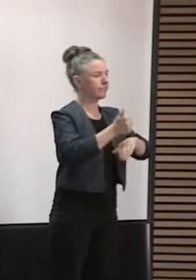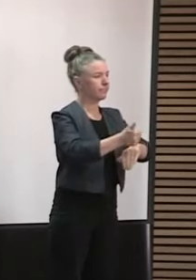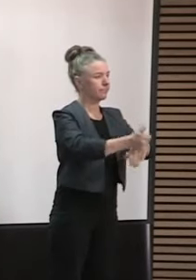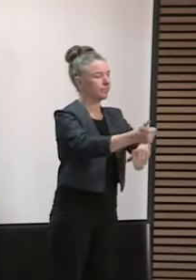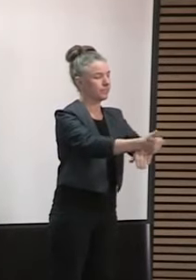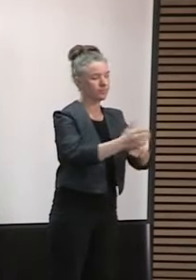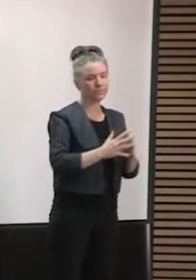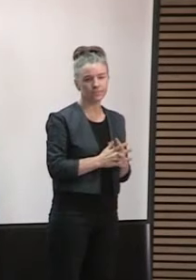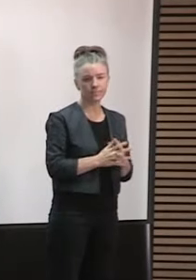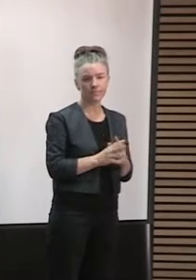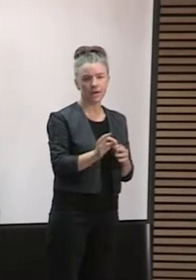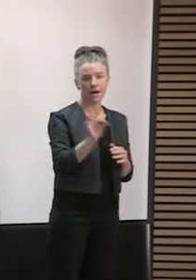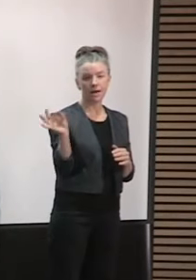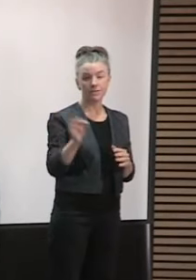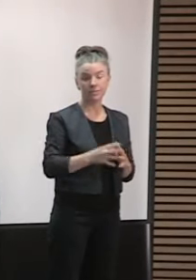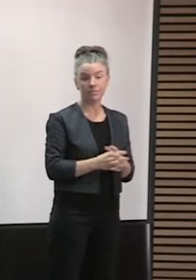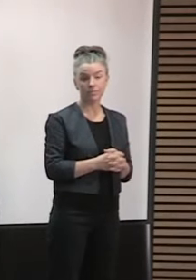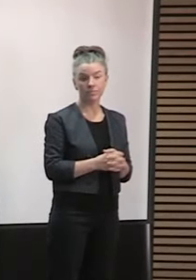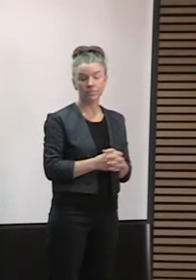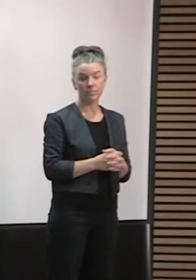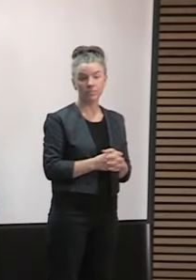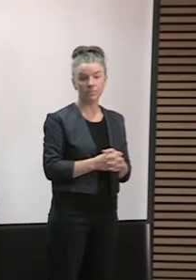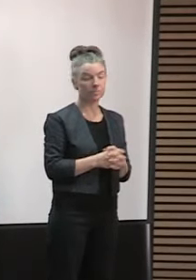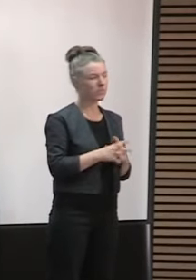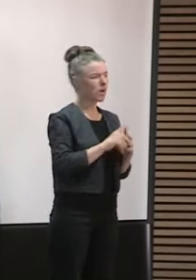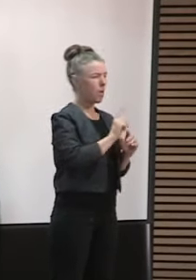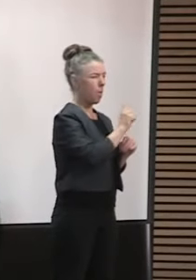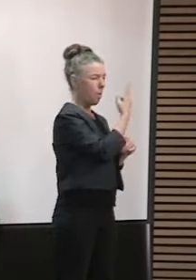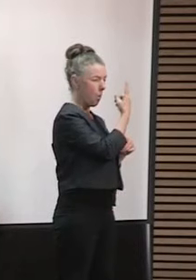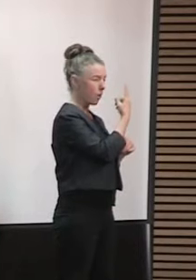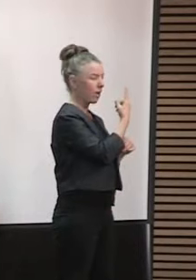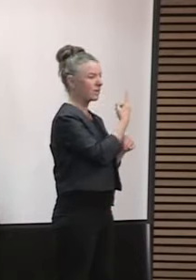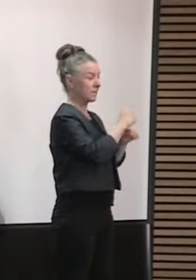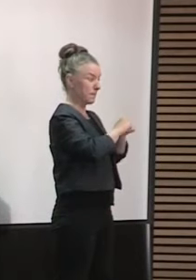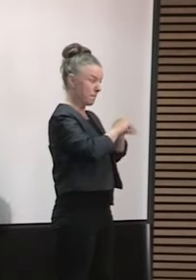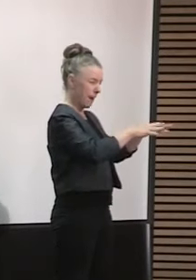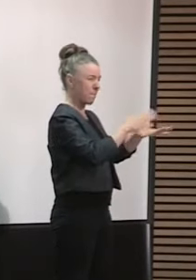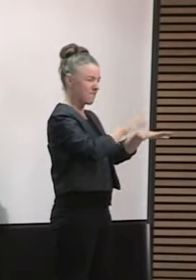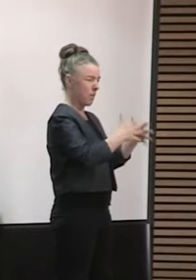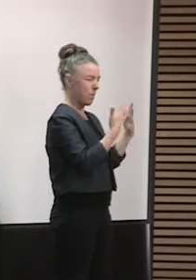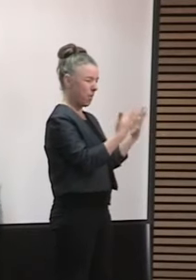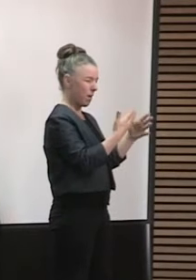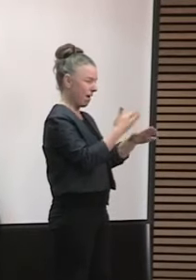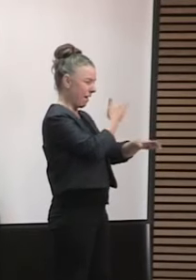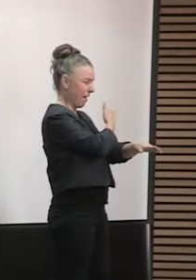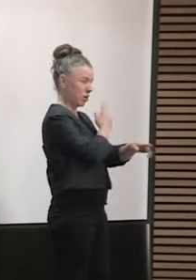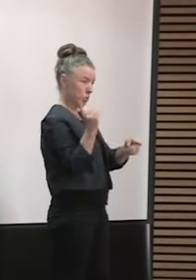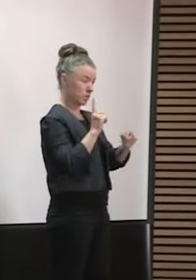Yes, well, I understand that the message was changed and the